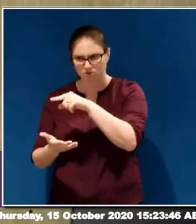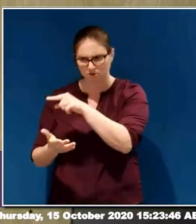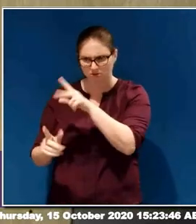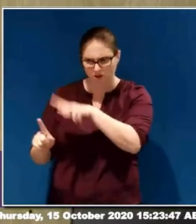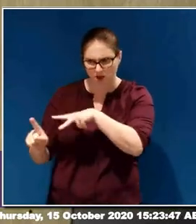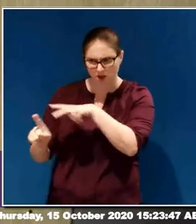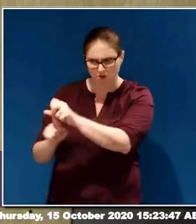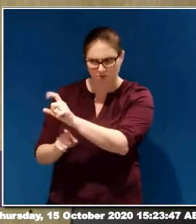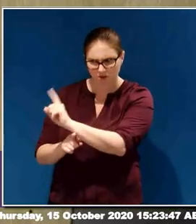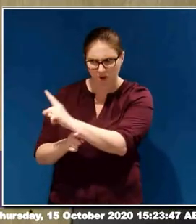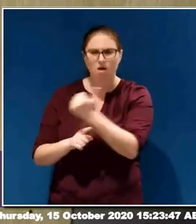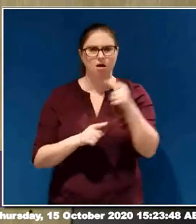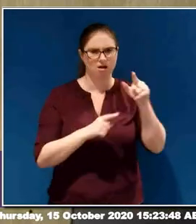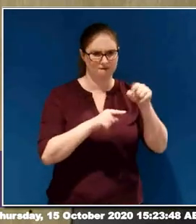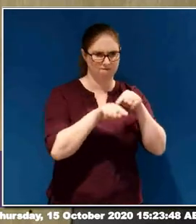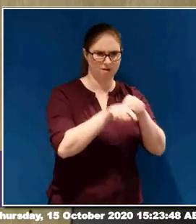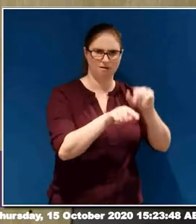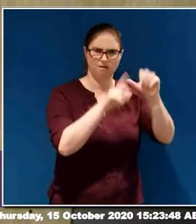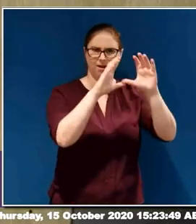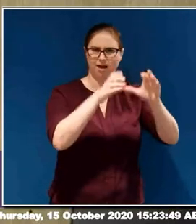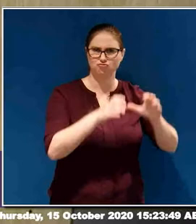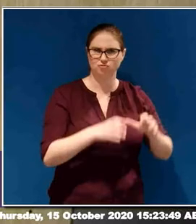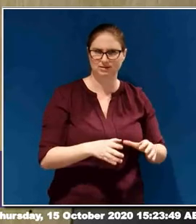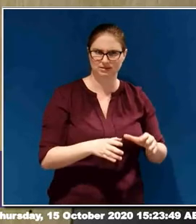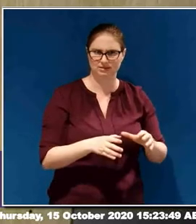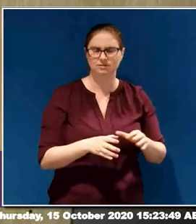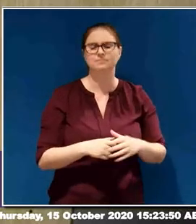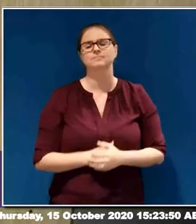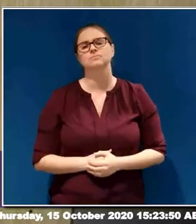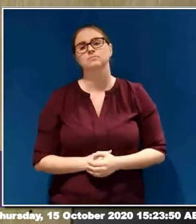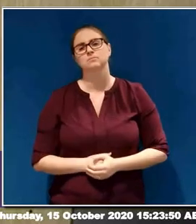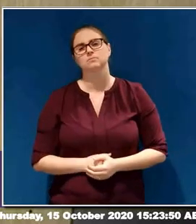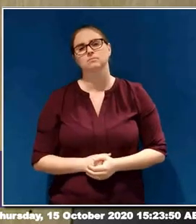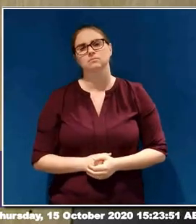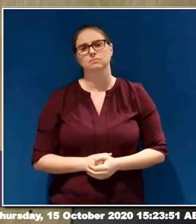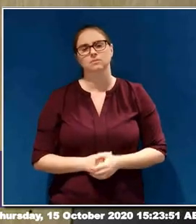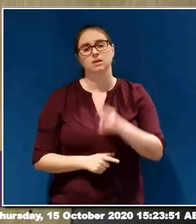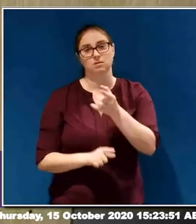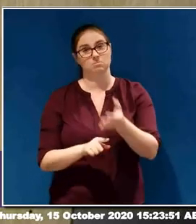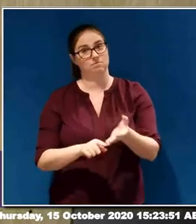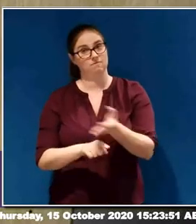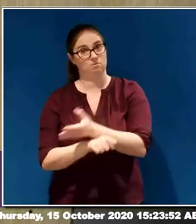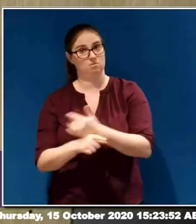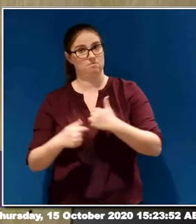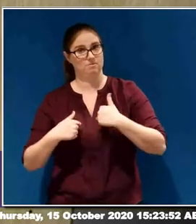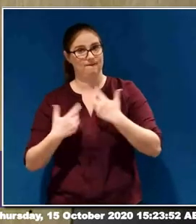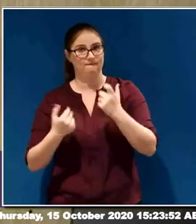about the students with diagnoses that don't fit within those boxes.